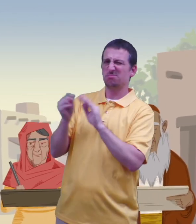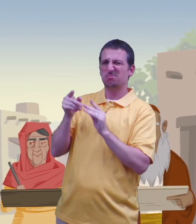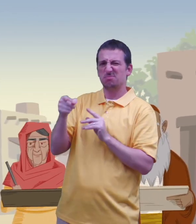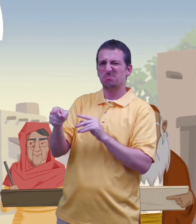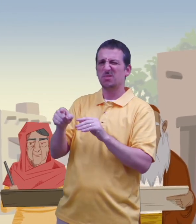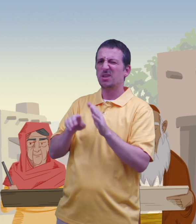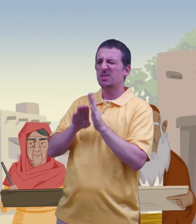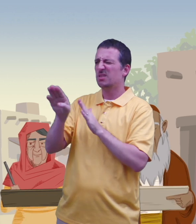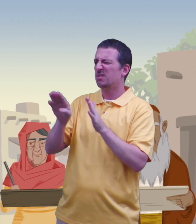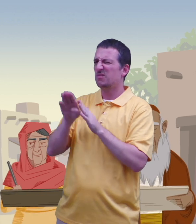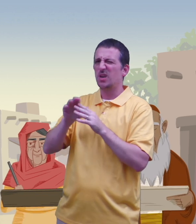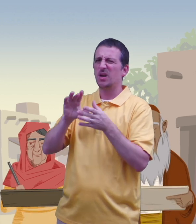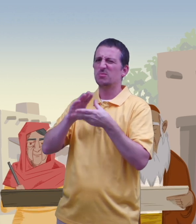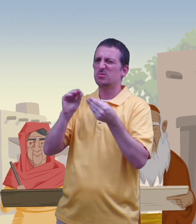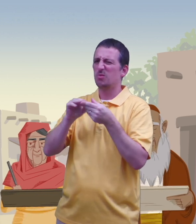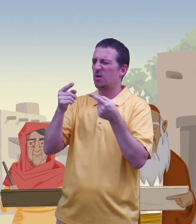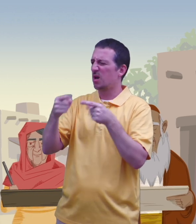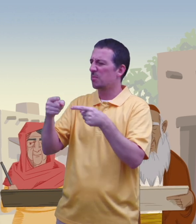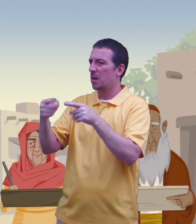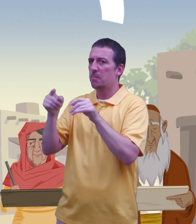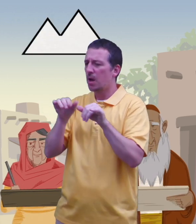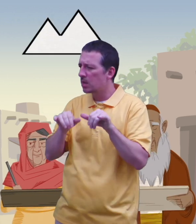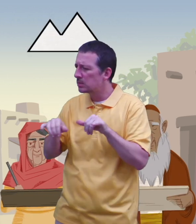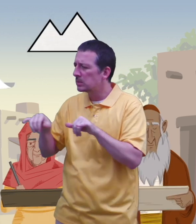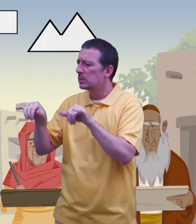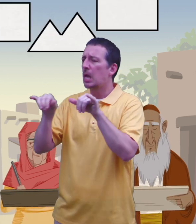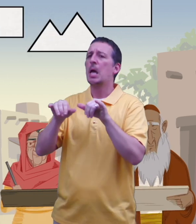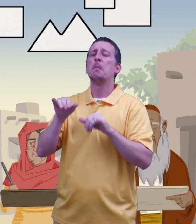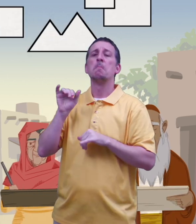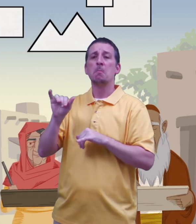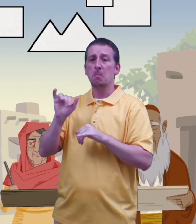create a series of repeated patterns that weave through story after story and tie them all together.